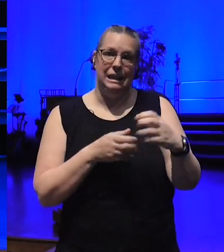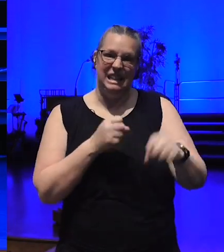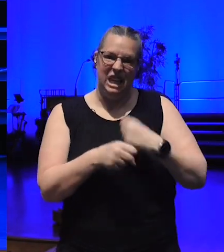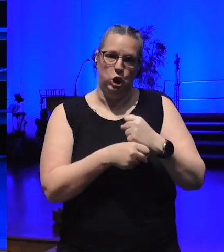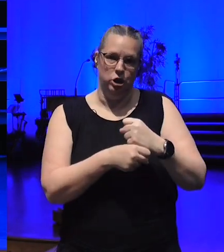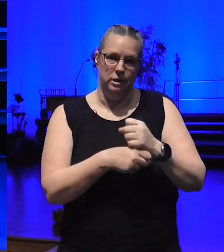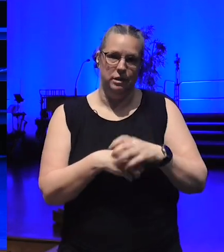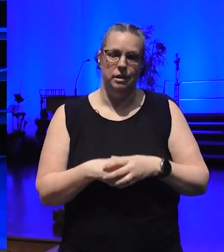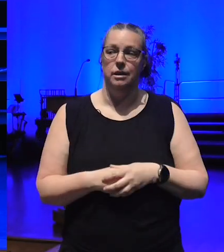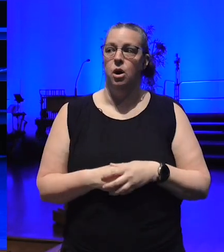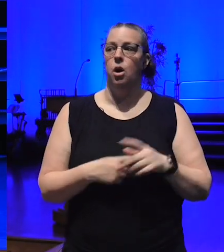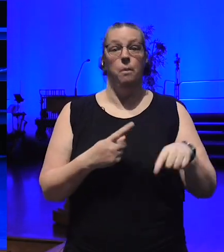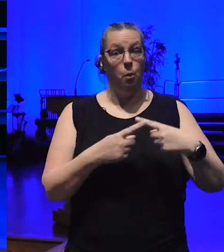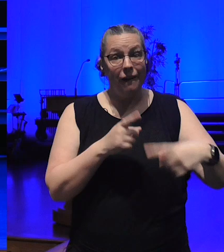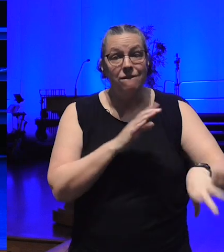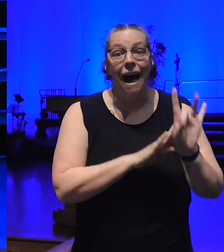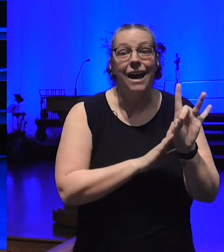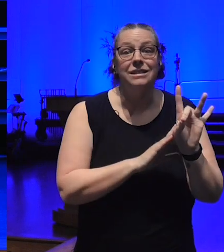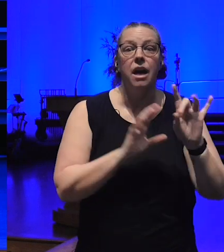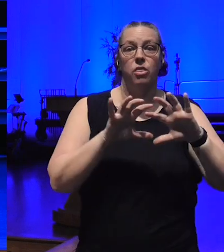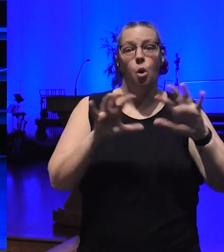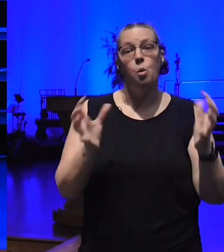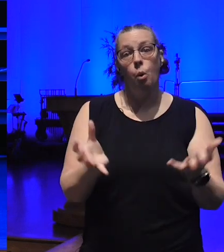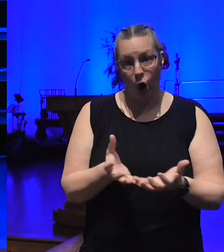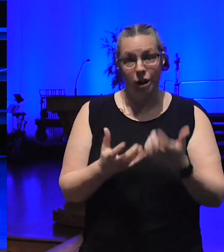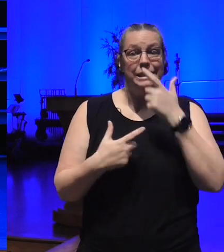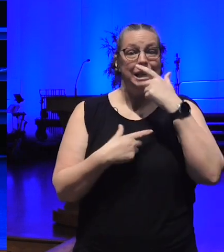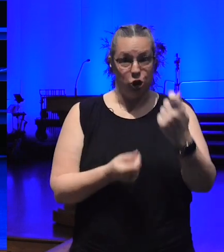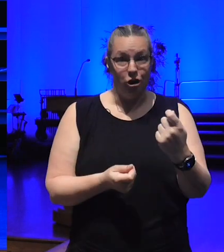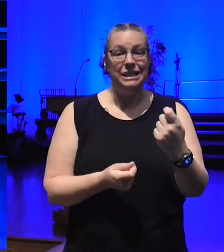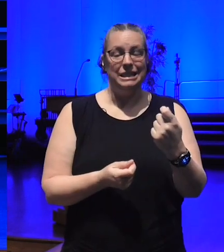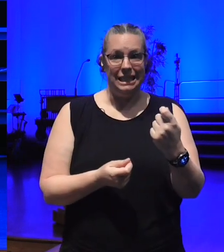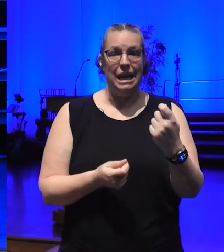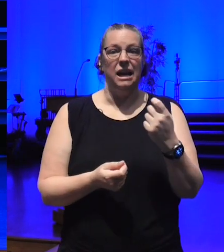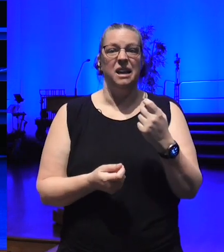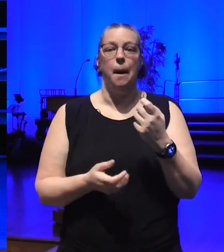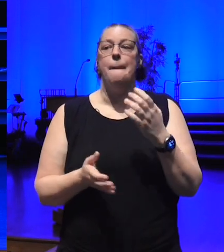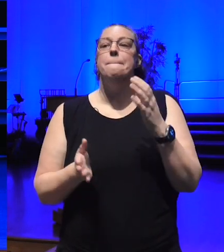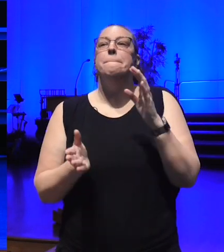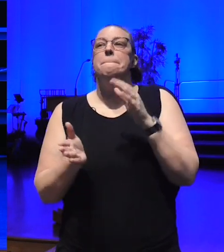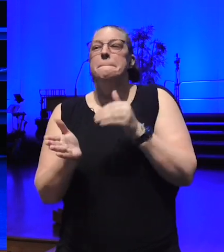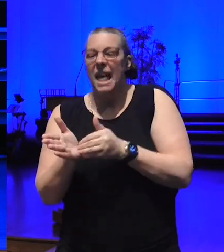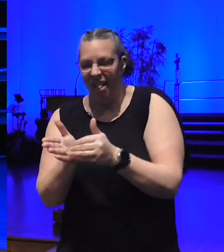he comes up to the answer the world is very very interested billions of people watching